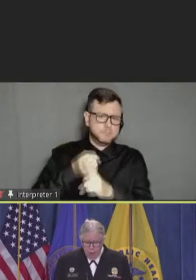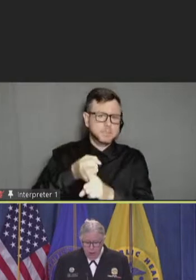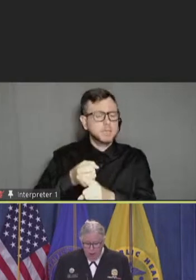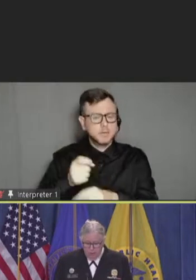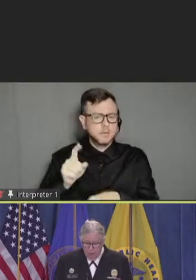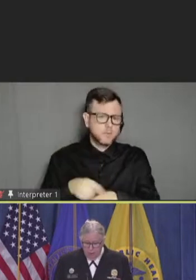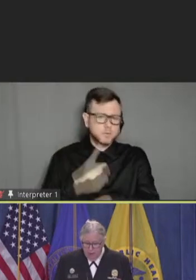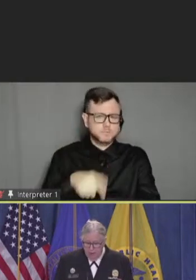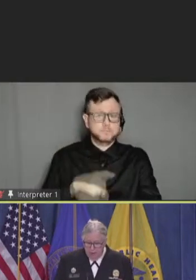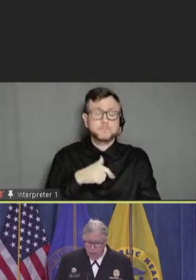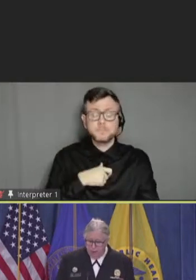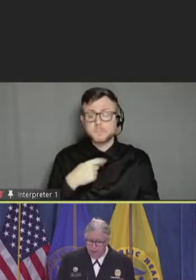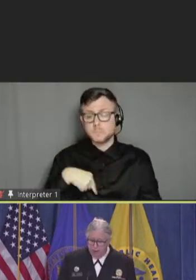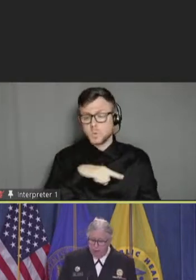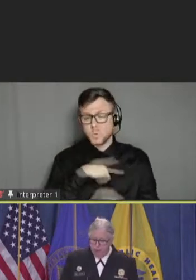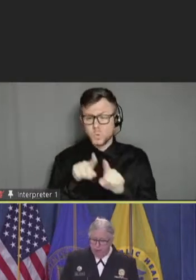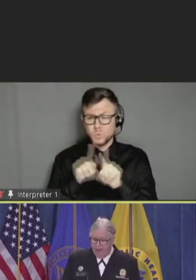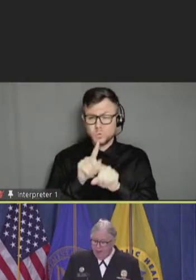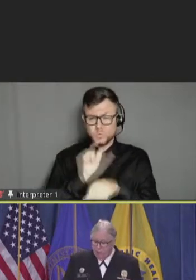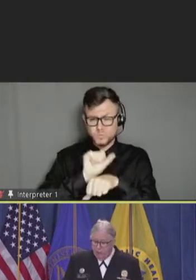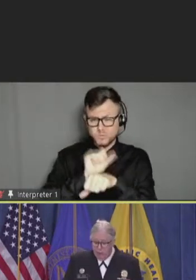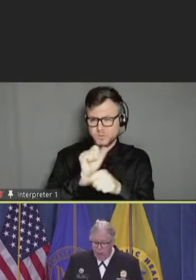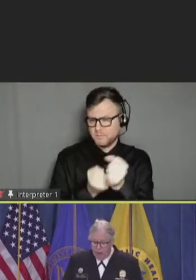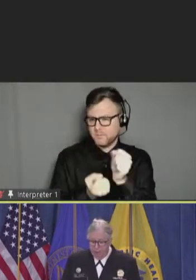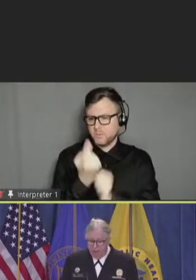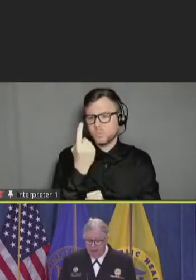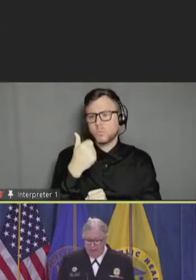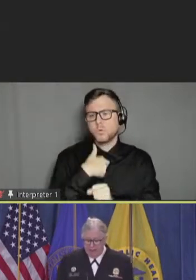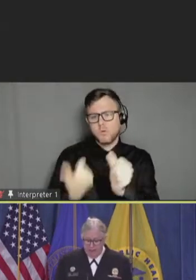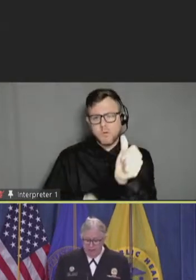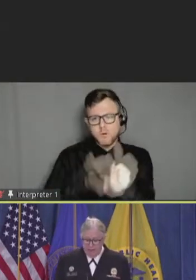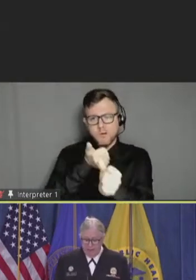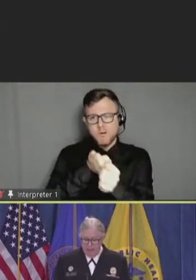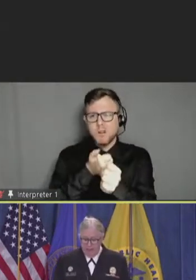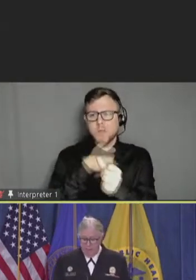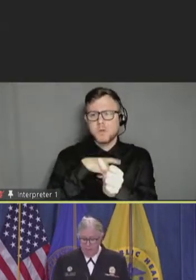We also still have work to do to get everyone caught up on vaccines that they have -- may